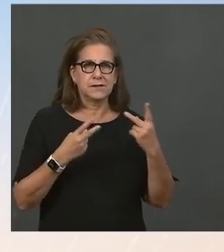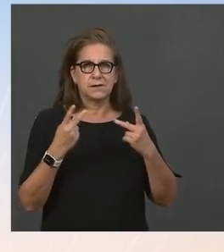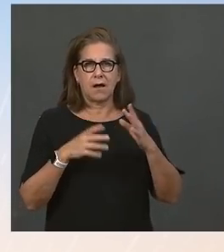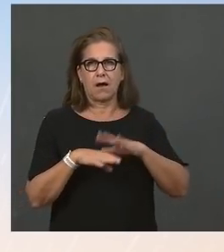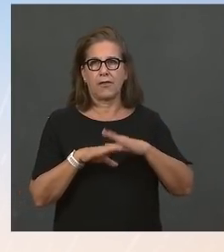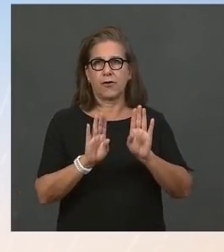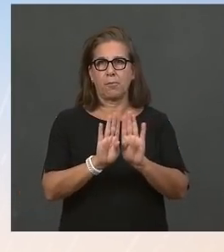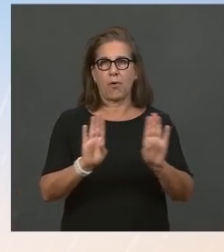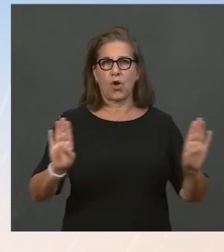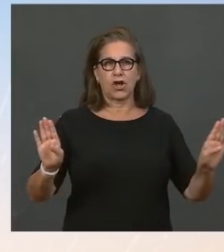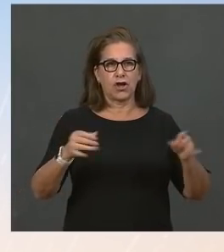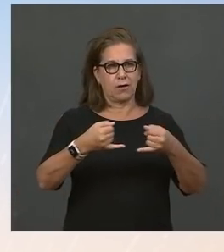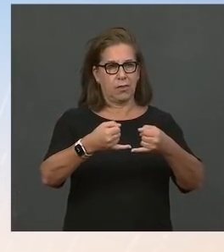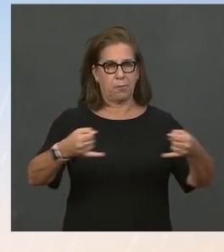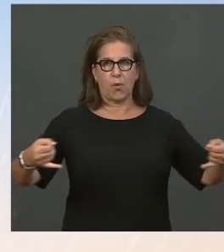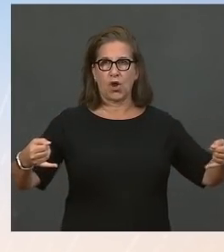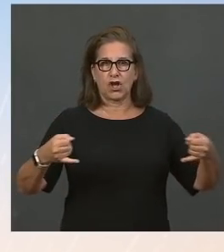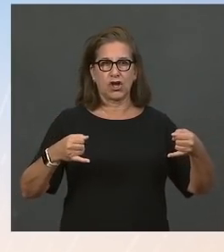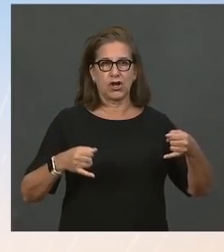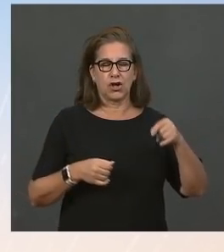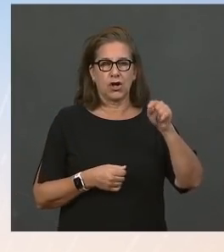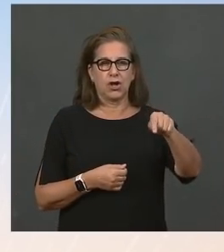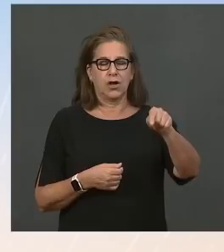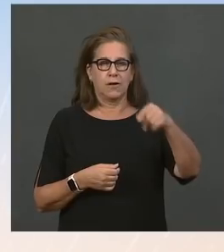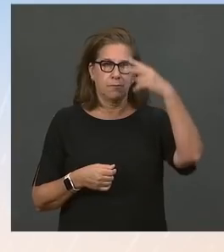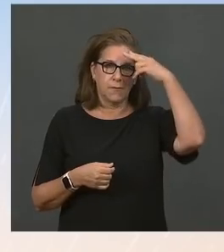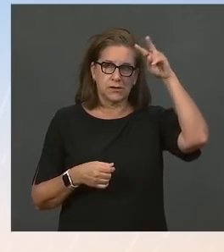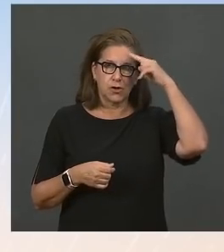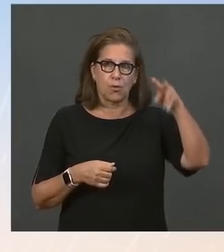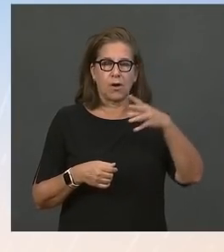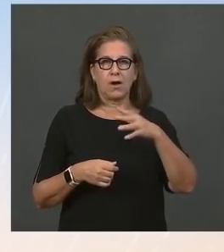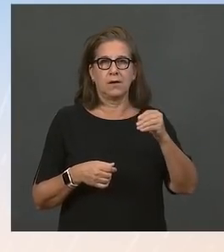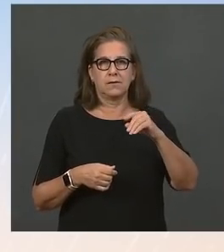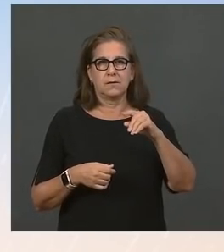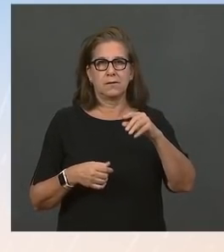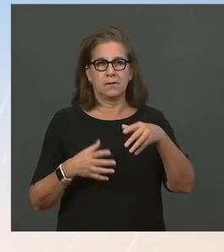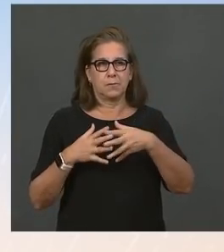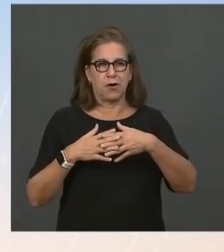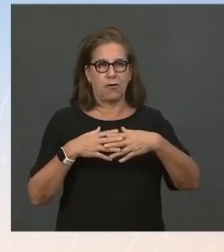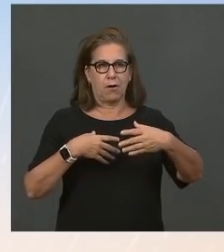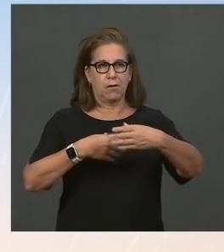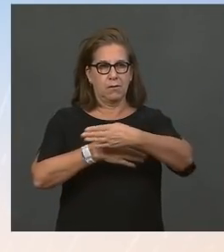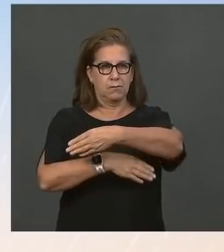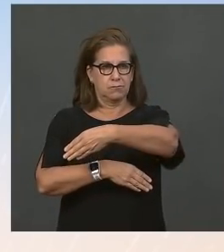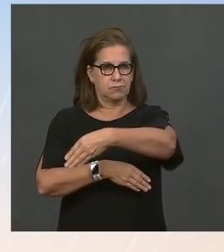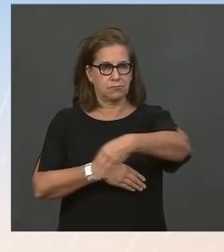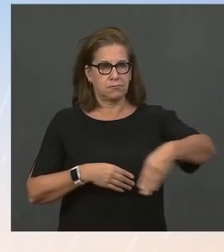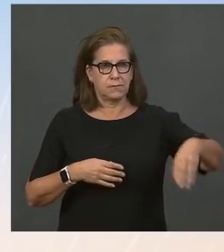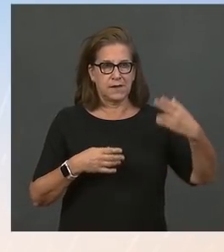there's been reporting that he did drive through the border when he was on the campaign trail in 2008.